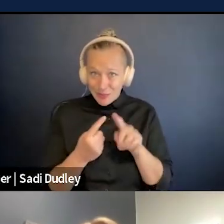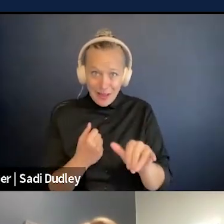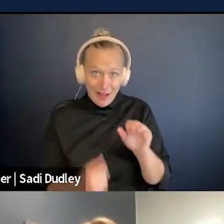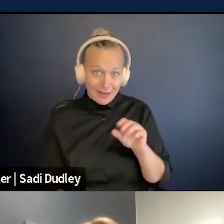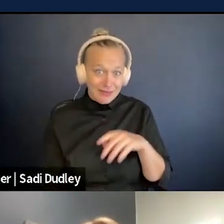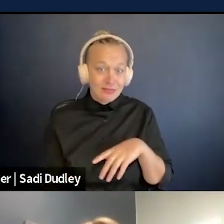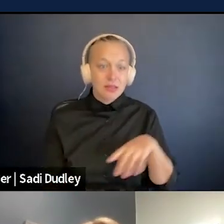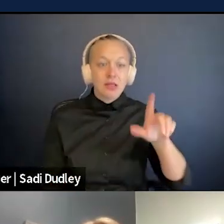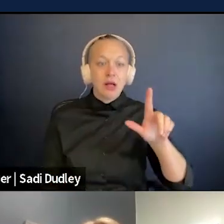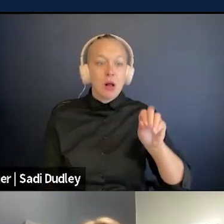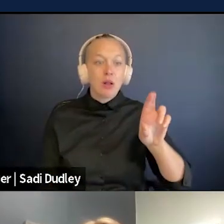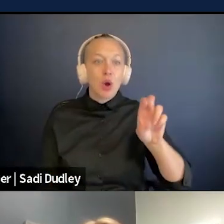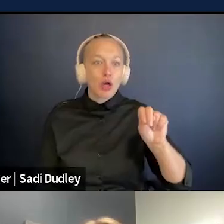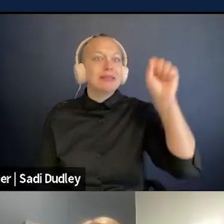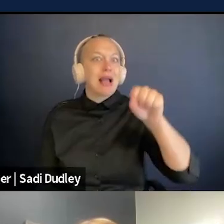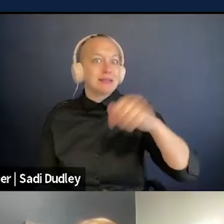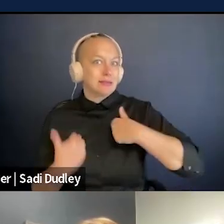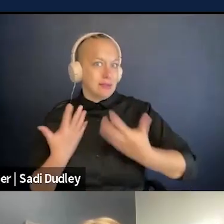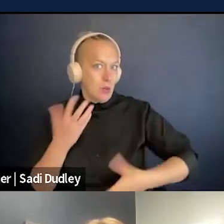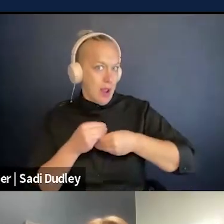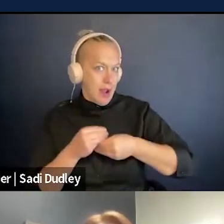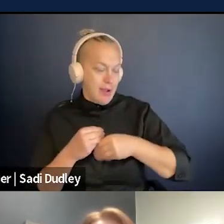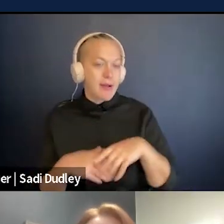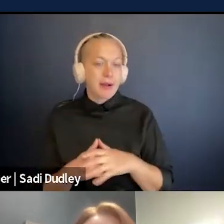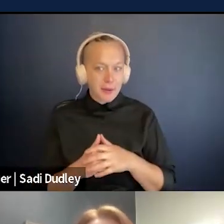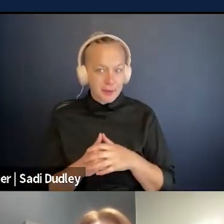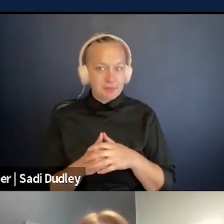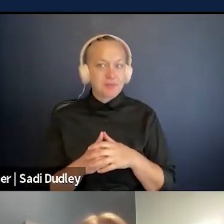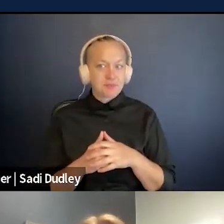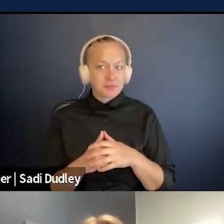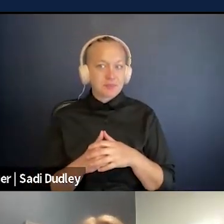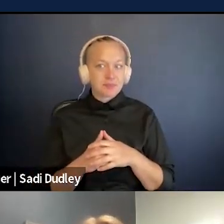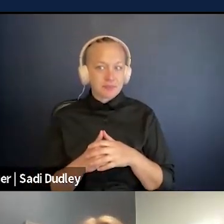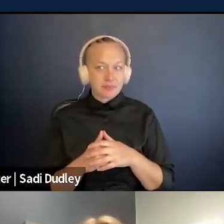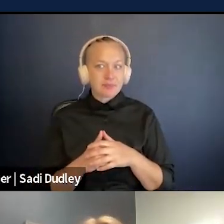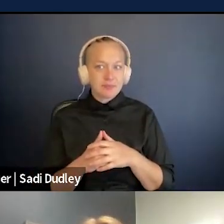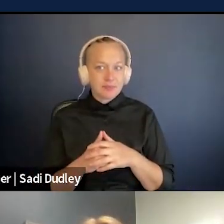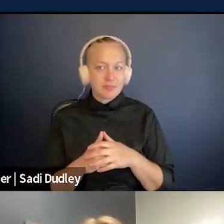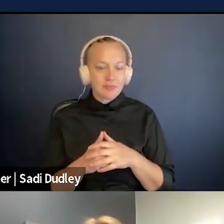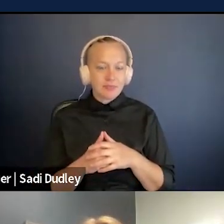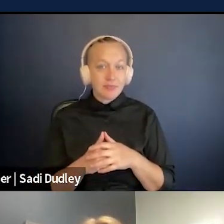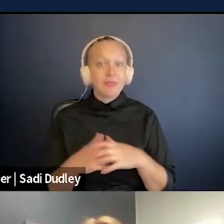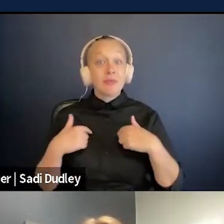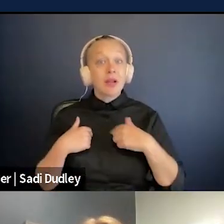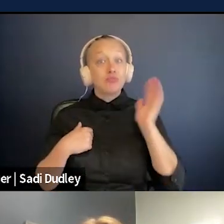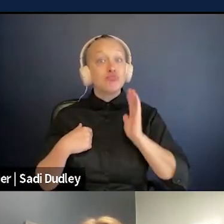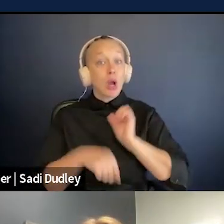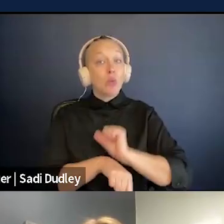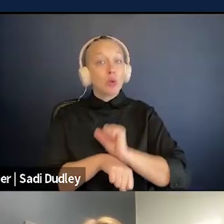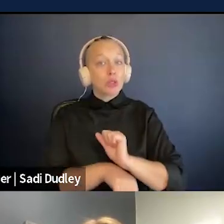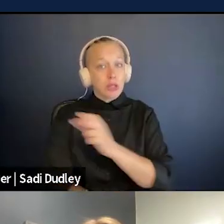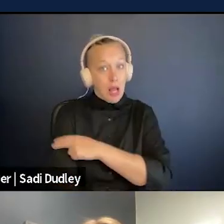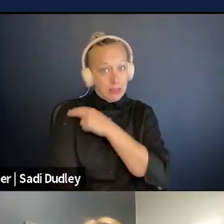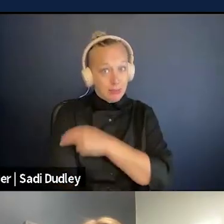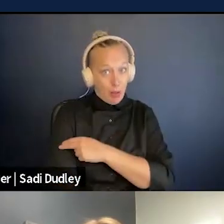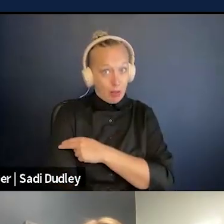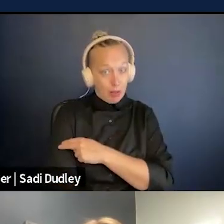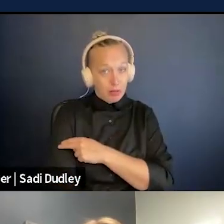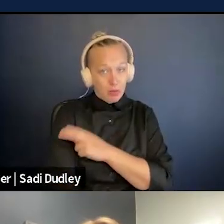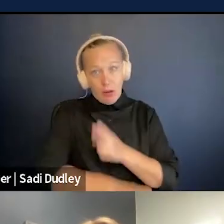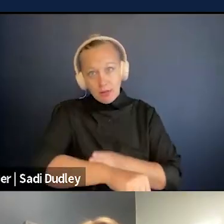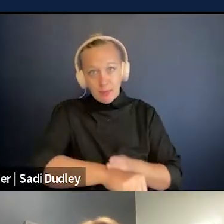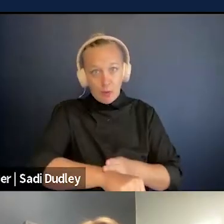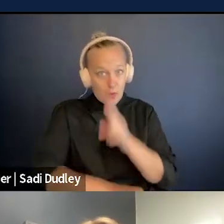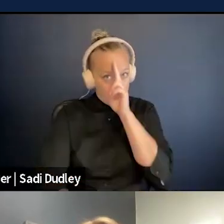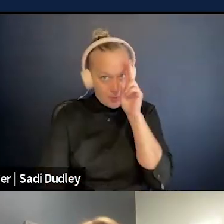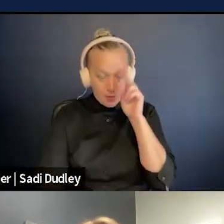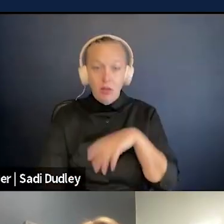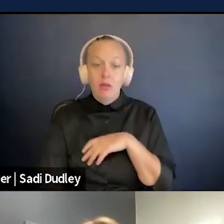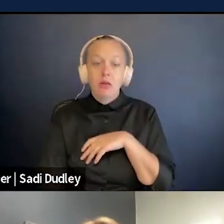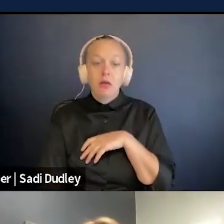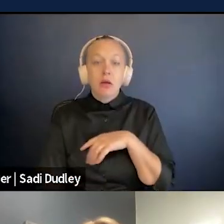Yes, uh… Well, this is a… back in the day, I worked in a hospital, and… I worked as a… in substance abuse.